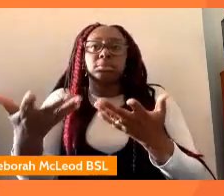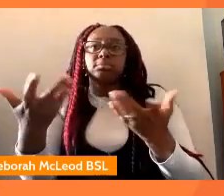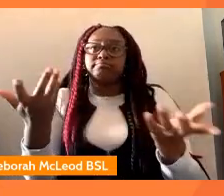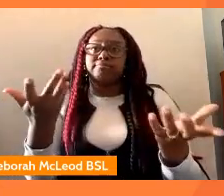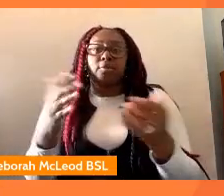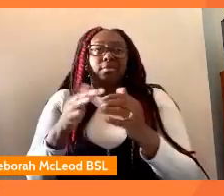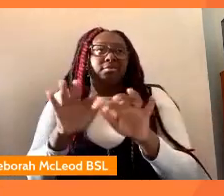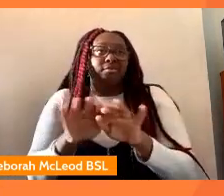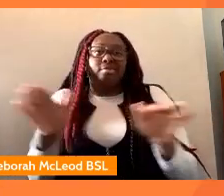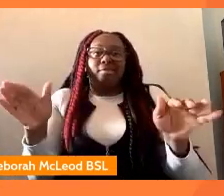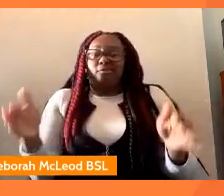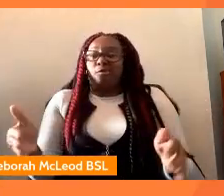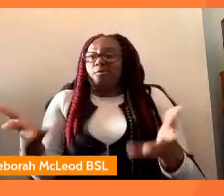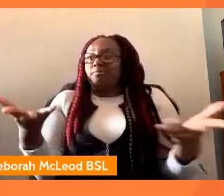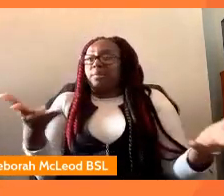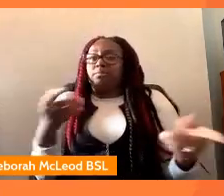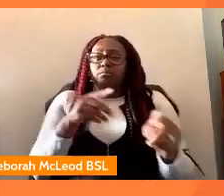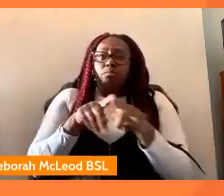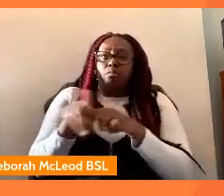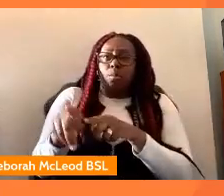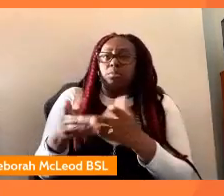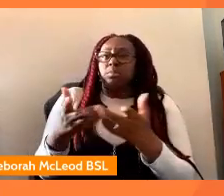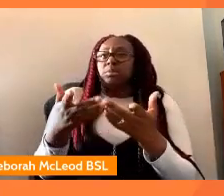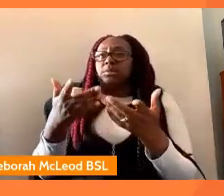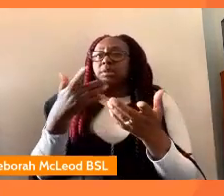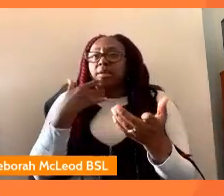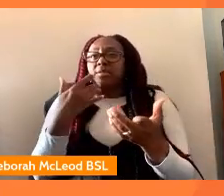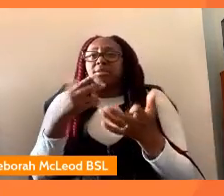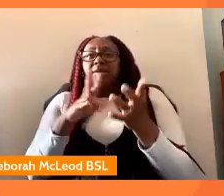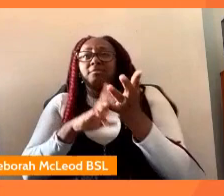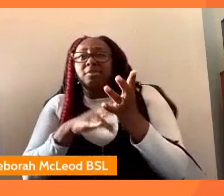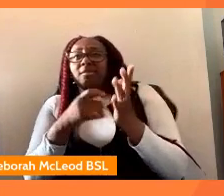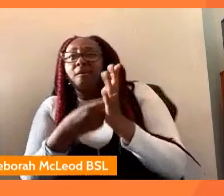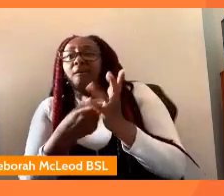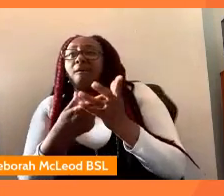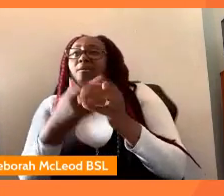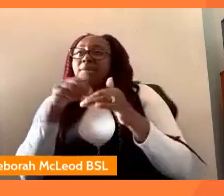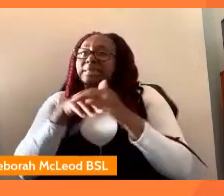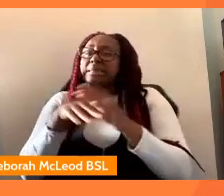but because a lot of it is VR, it's still in The Space or the augmented